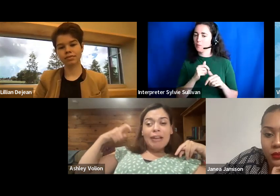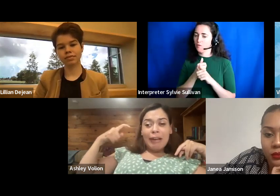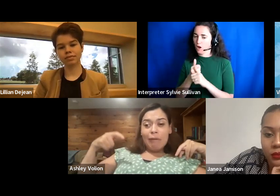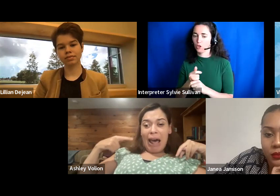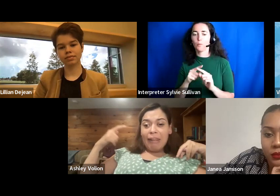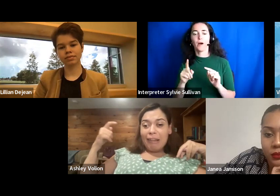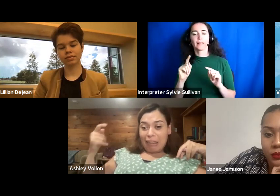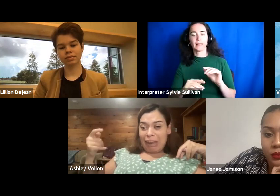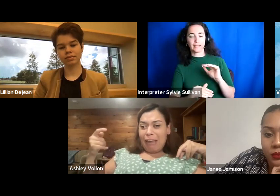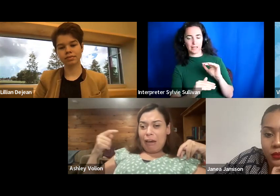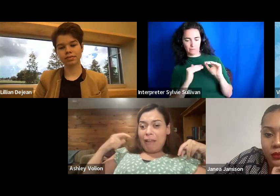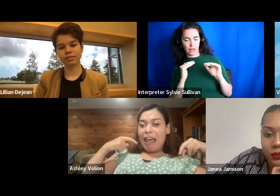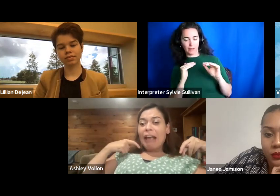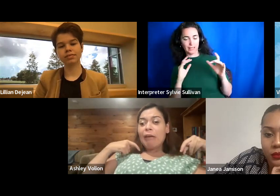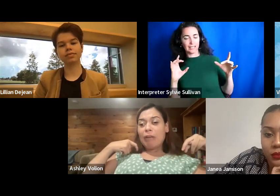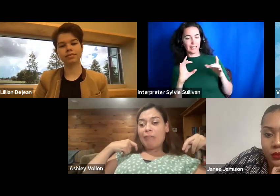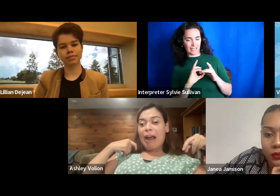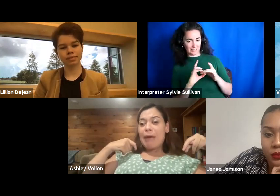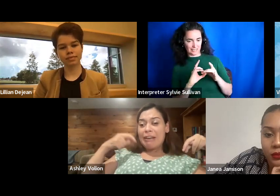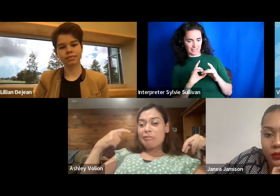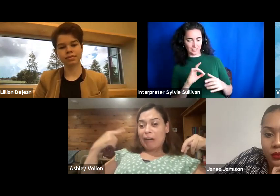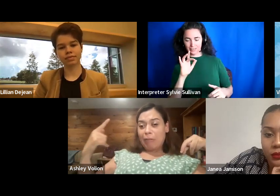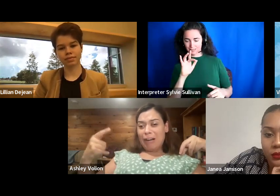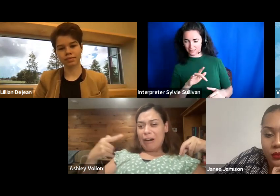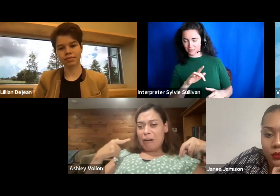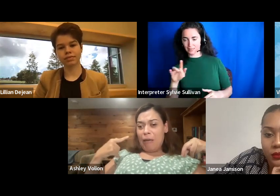Ballot link that can be read by a screen. reader.